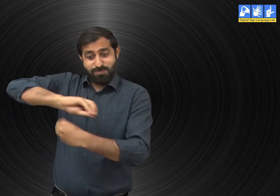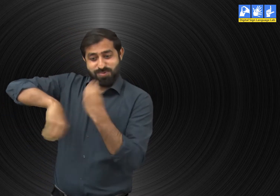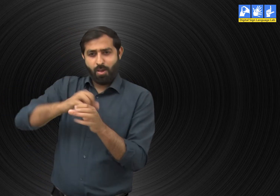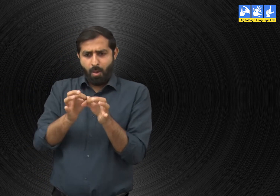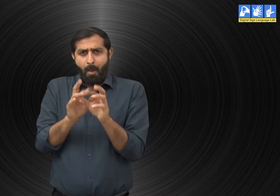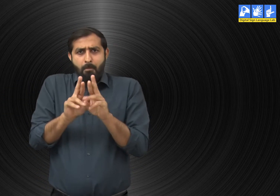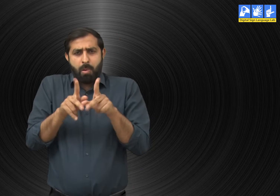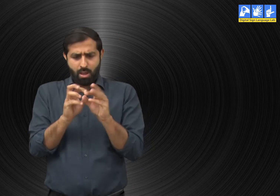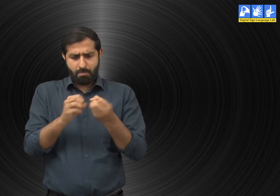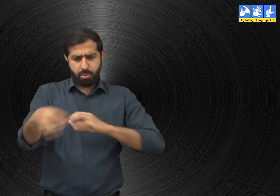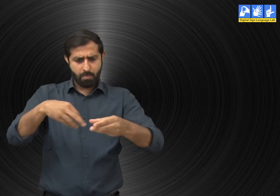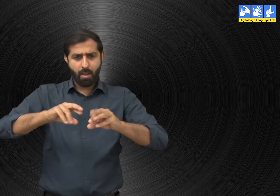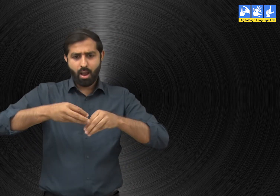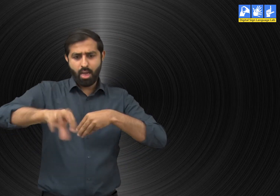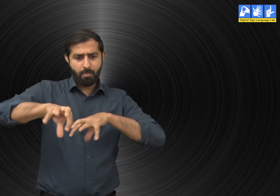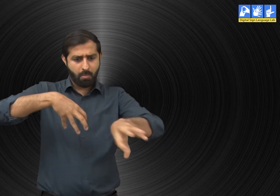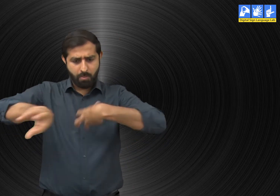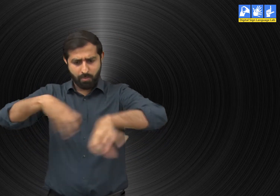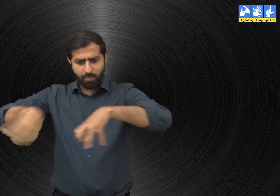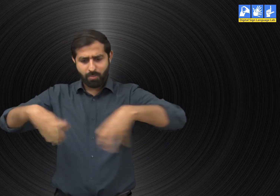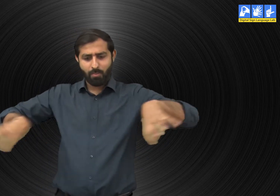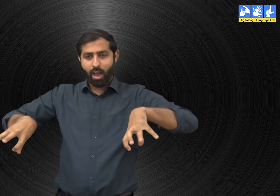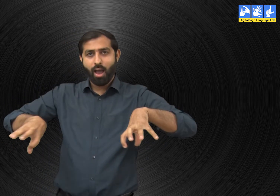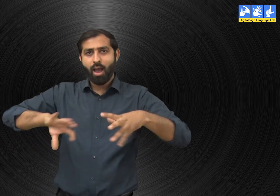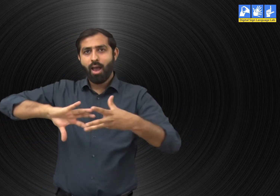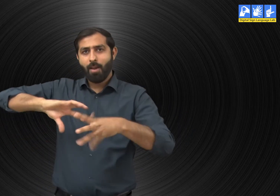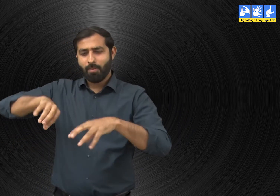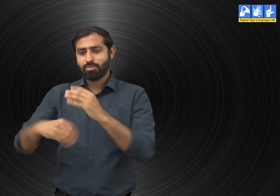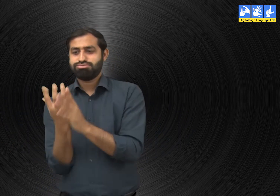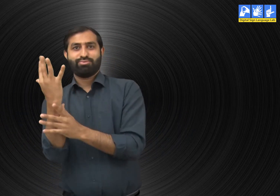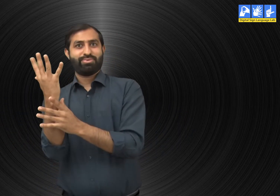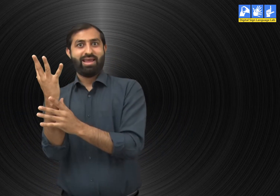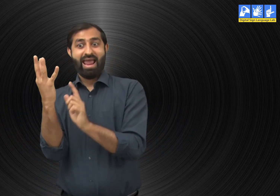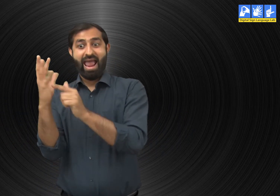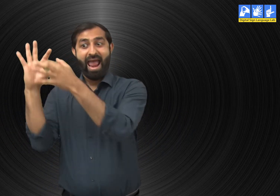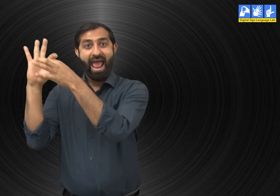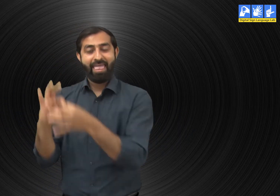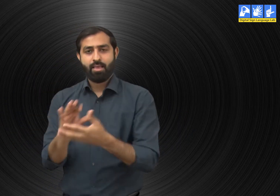generate heat as they leave the metal along the way they also break apart the water molecules.